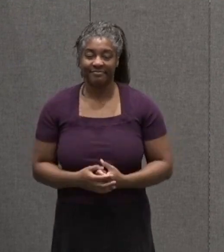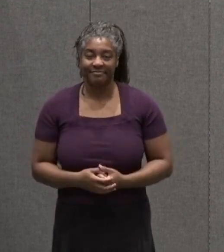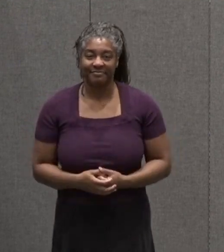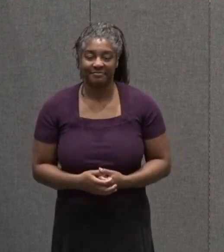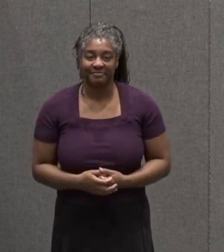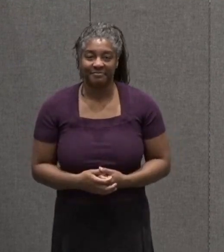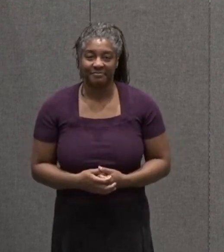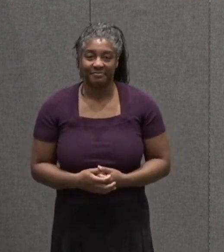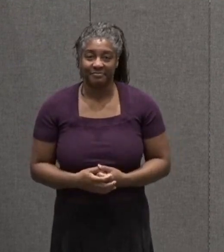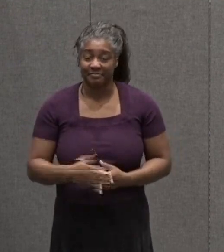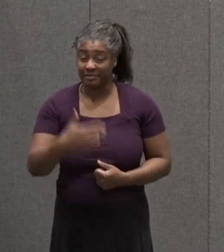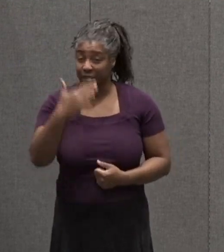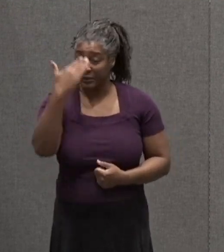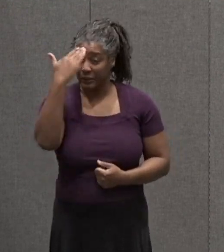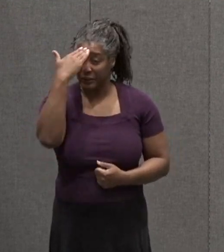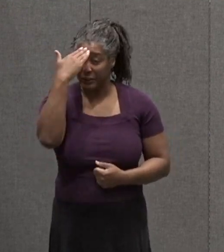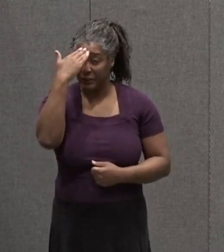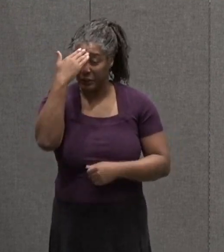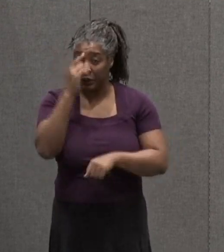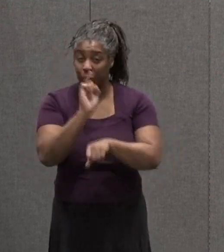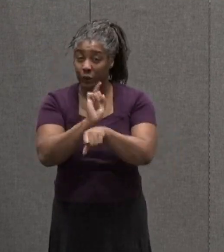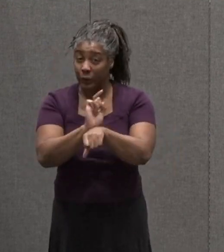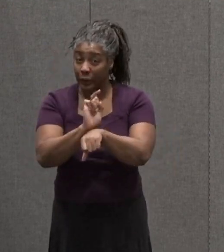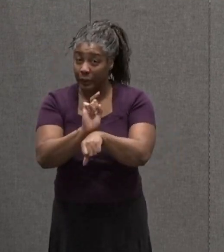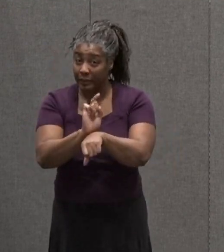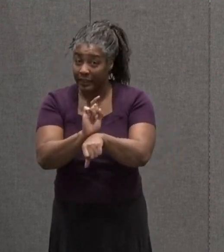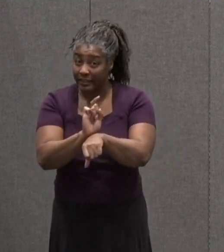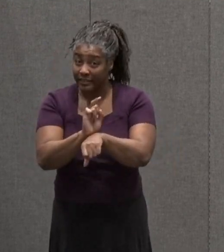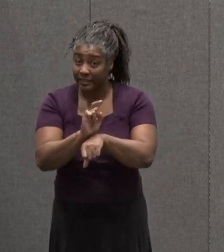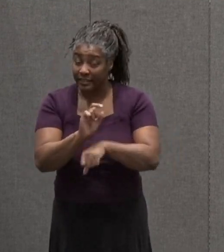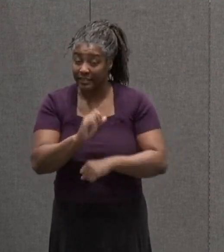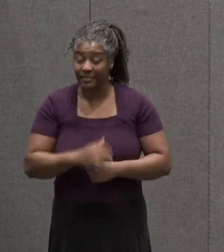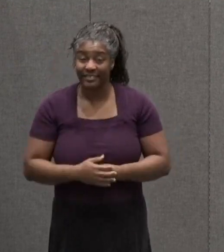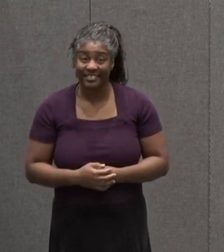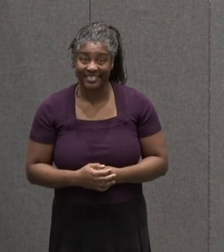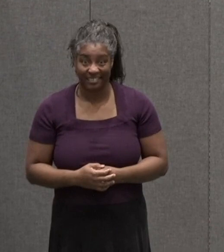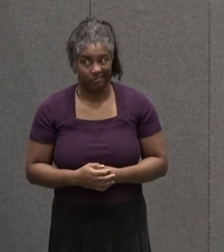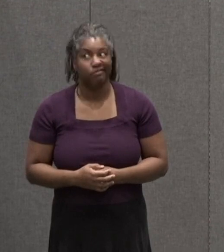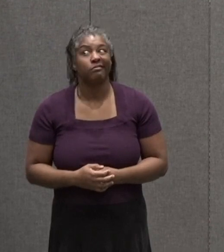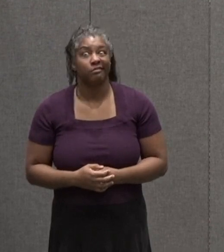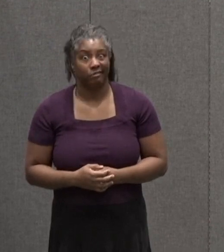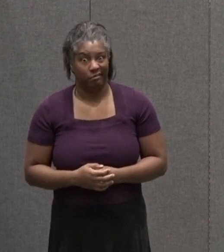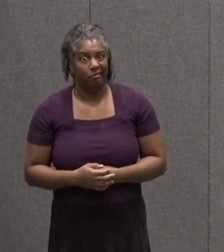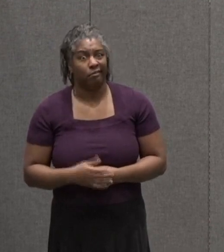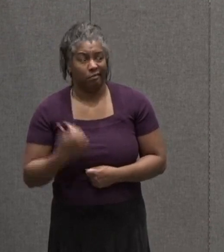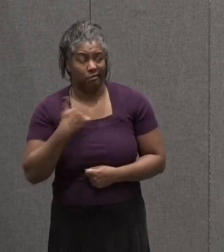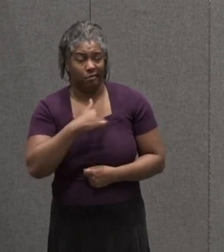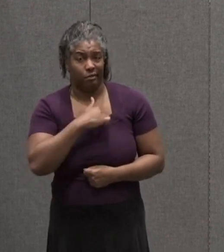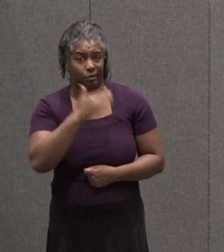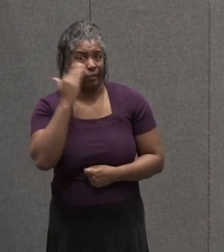Do you know what a scorpion is? Well, I can tell you we know what they are here in New Mexico. We get them a lot.